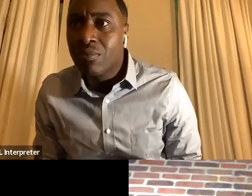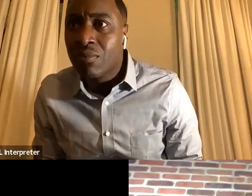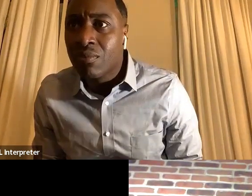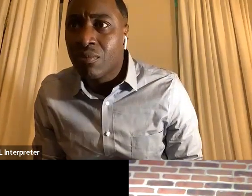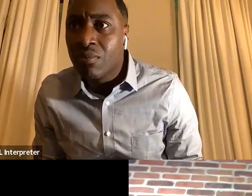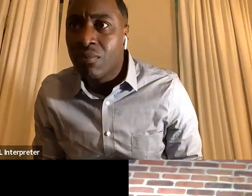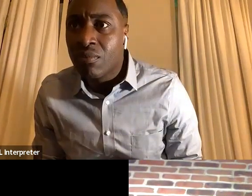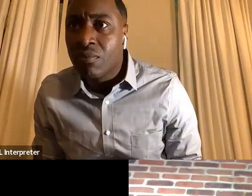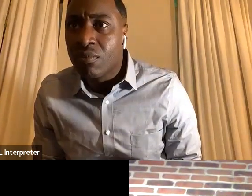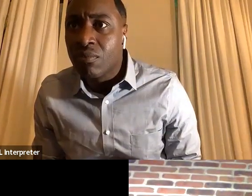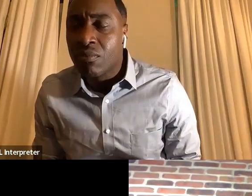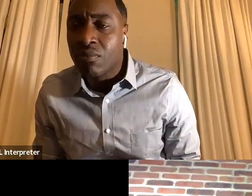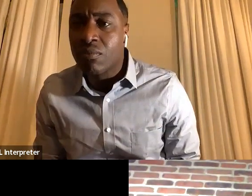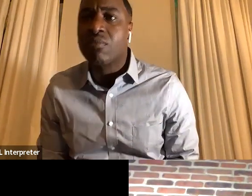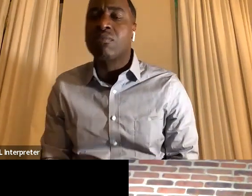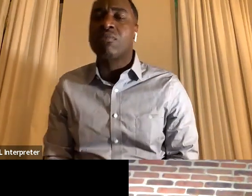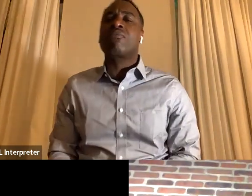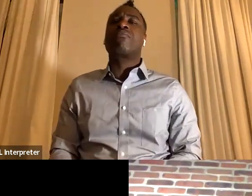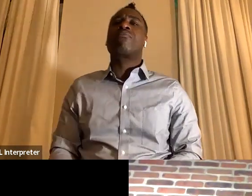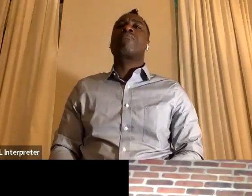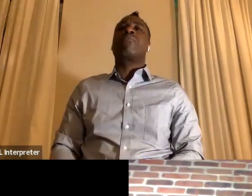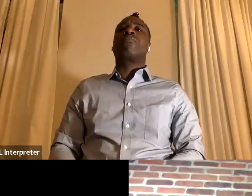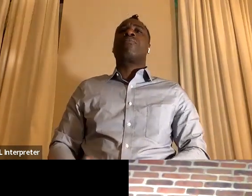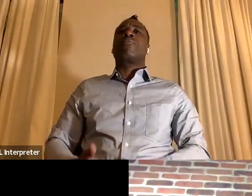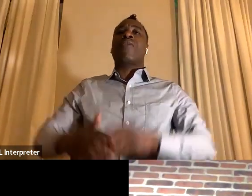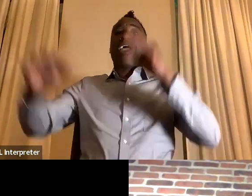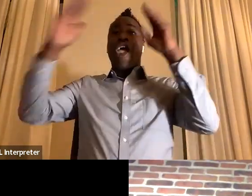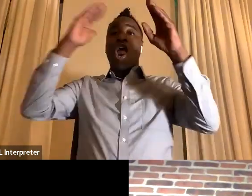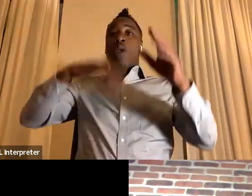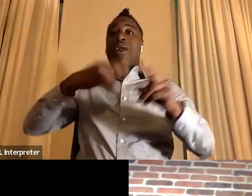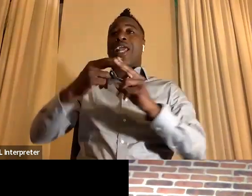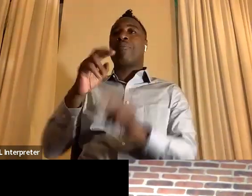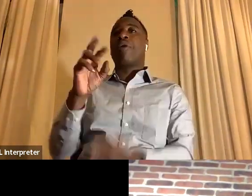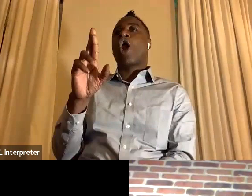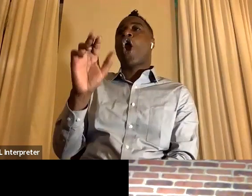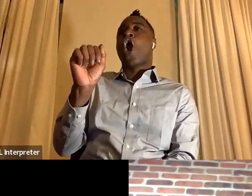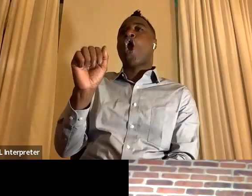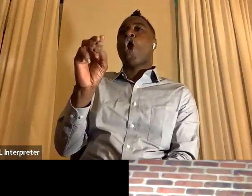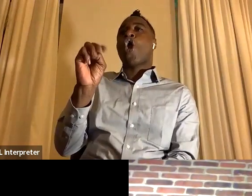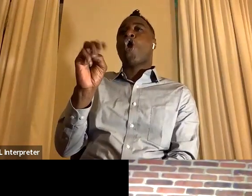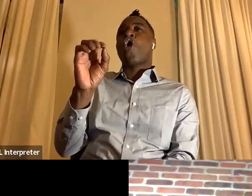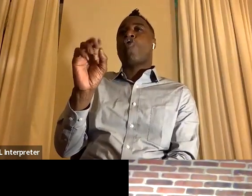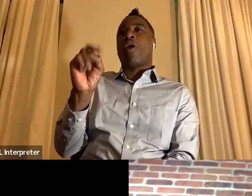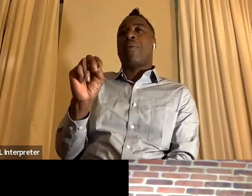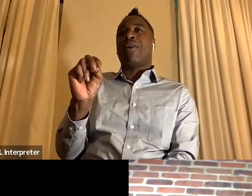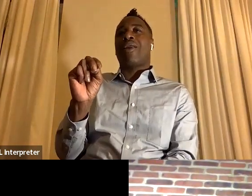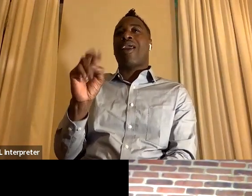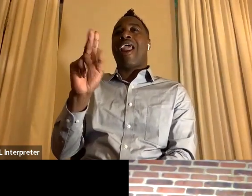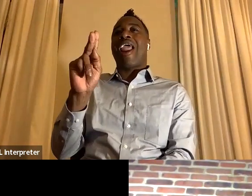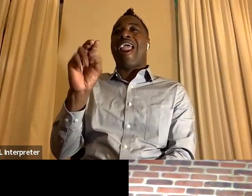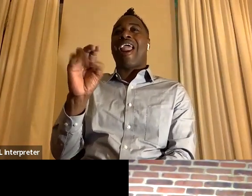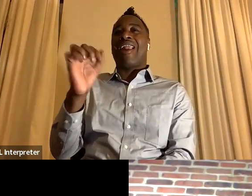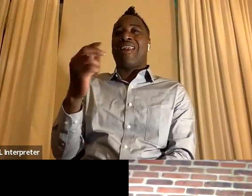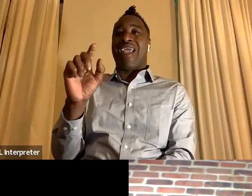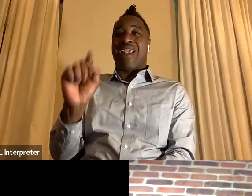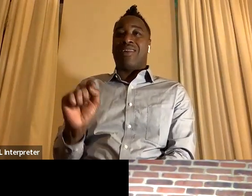Right. Well. Hello, my name is Ramon Knight. The name of my piece is Food